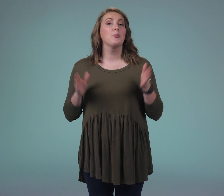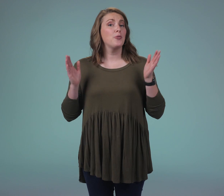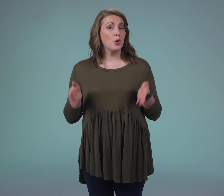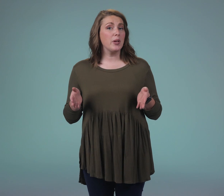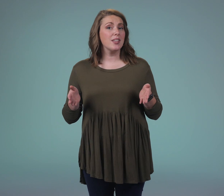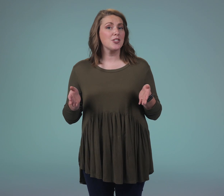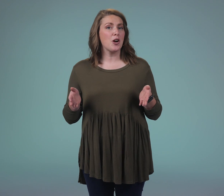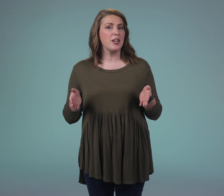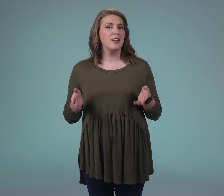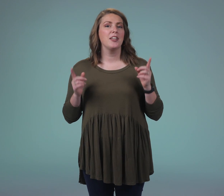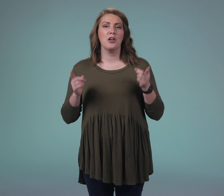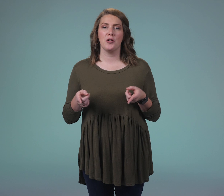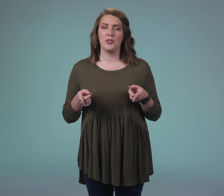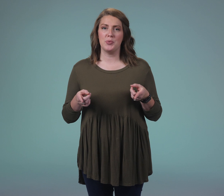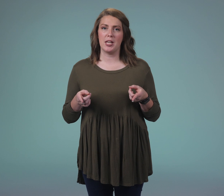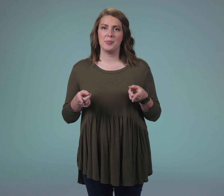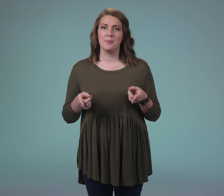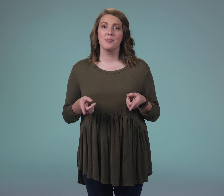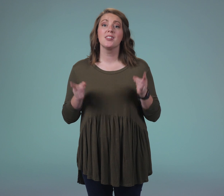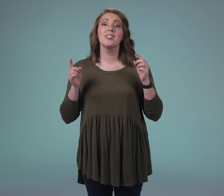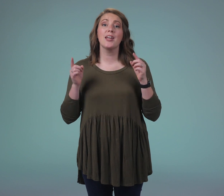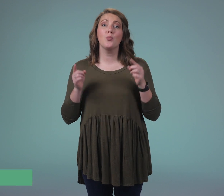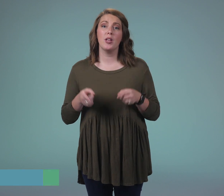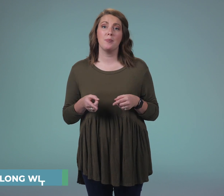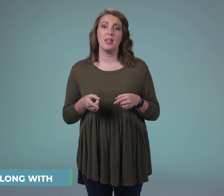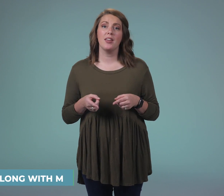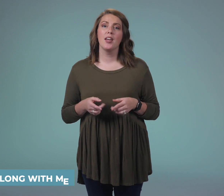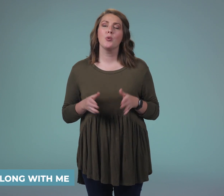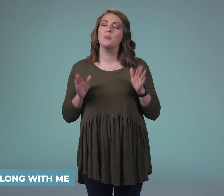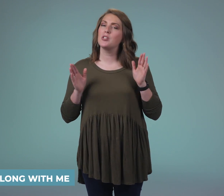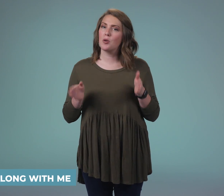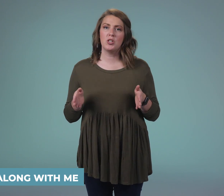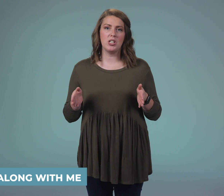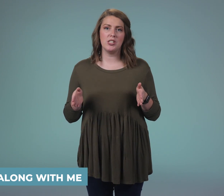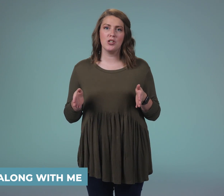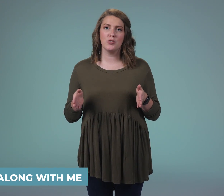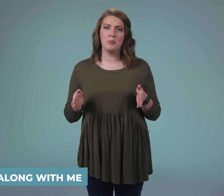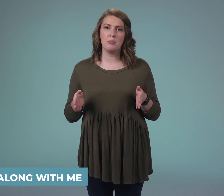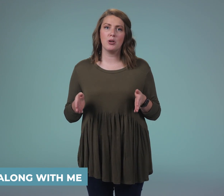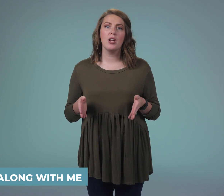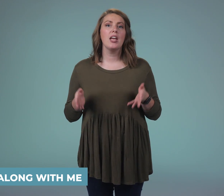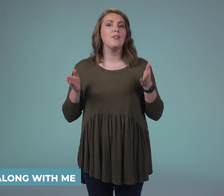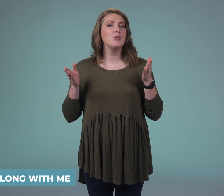Before we get started here are a few tips. Sign with me will be so much easier to remember if you